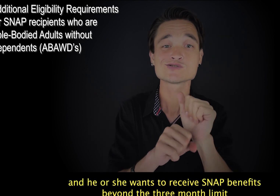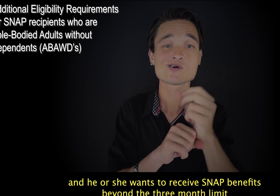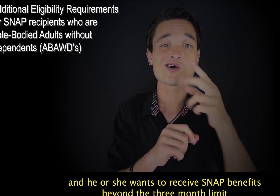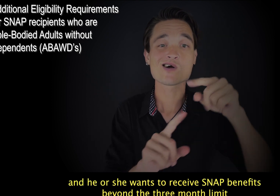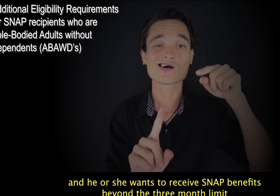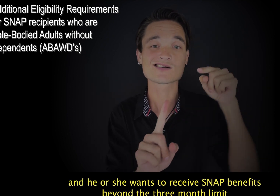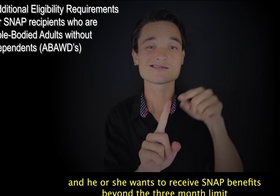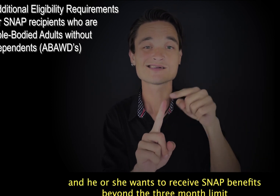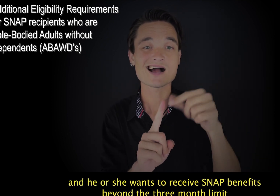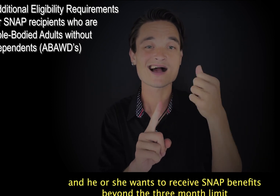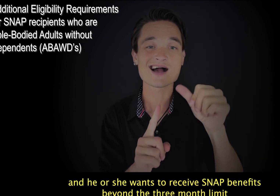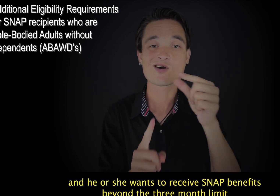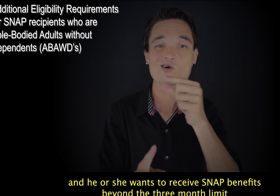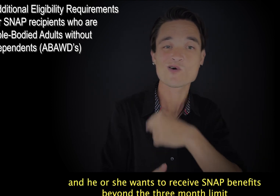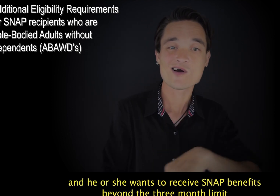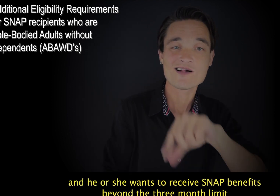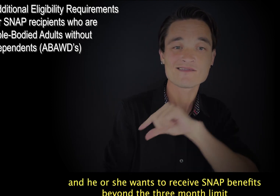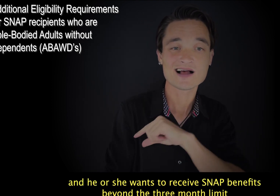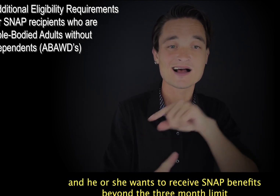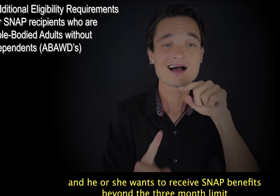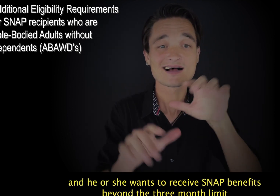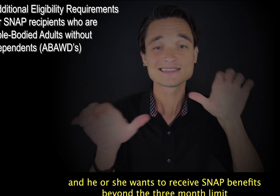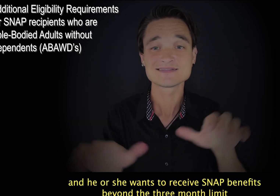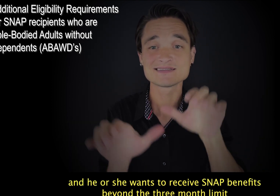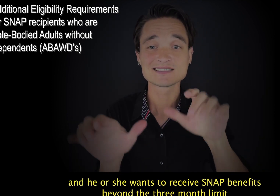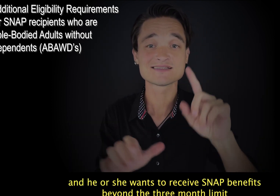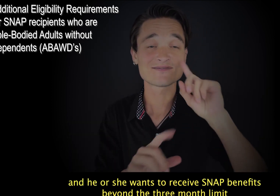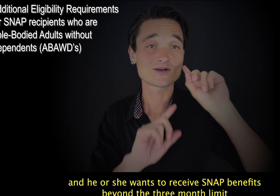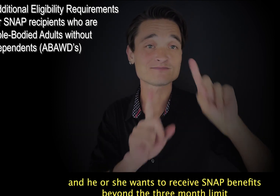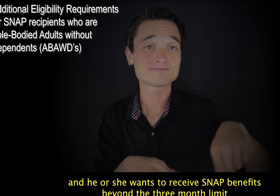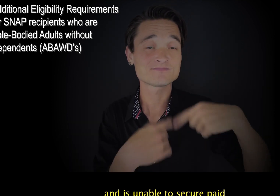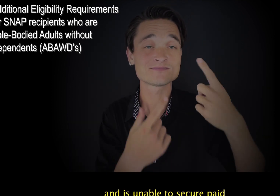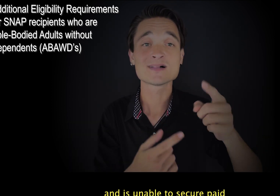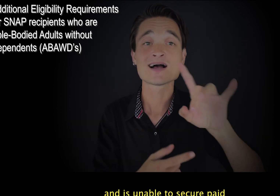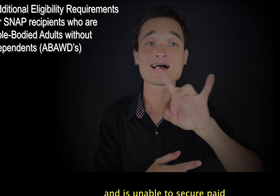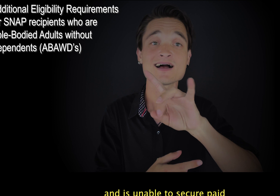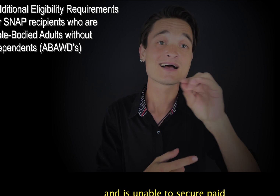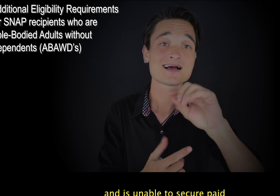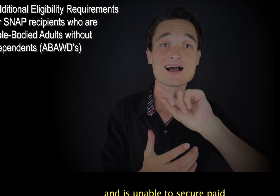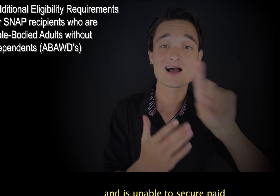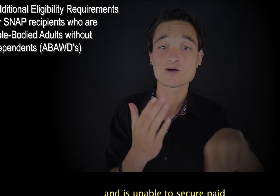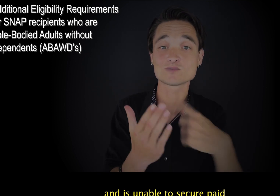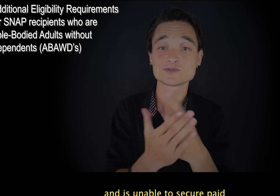and he or she wants to receive SNAP benefits beyond the three month limit and is unable to secure paid